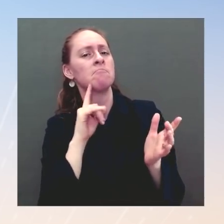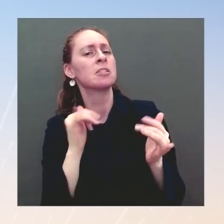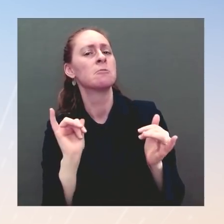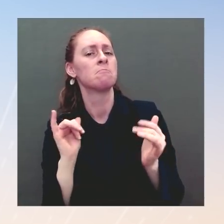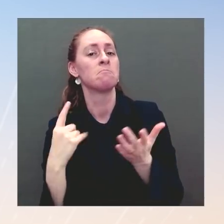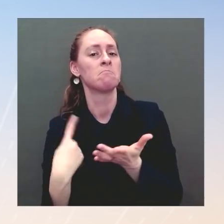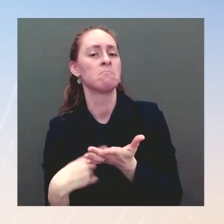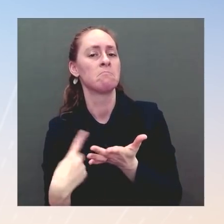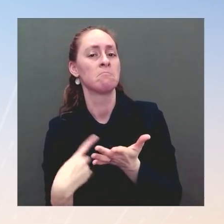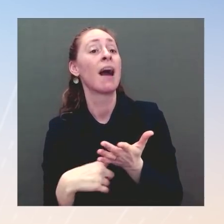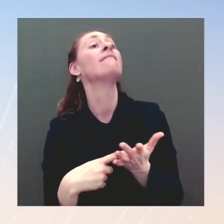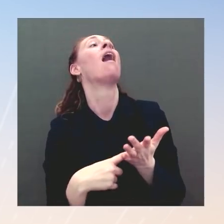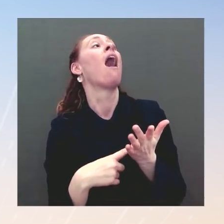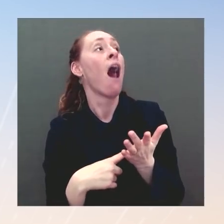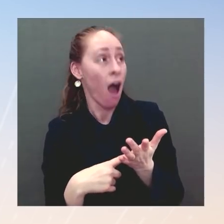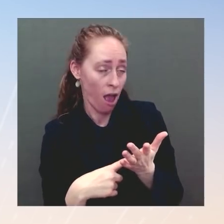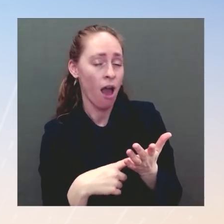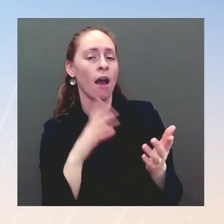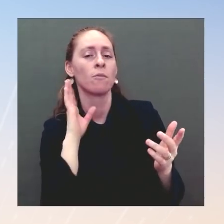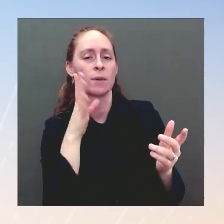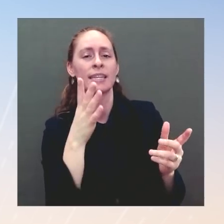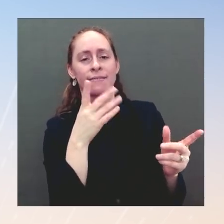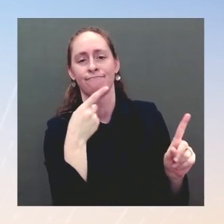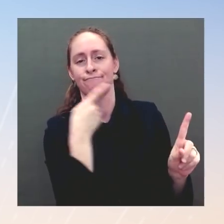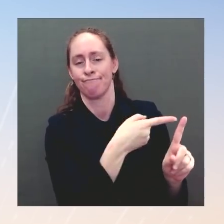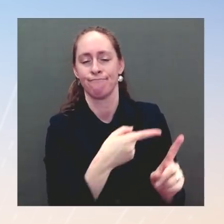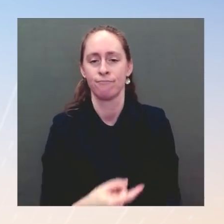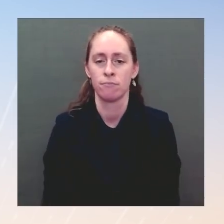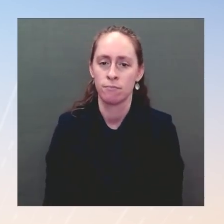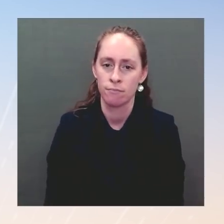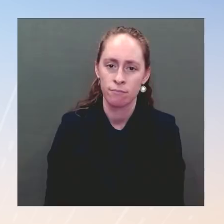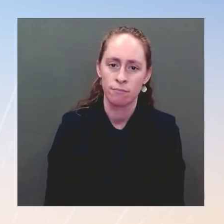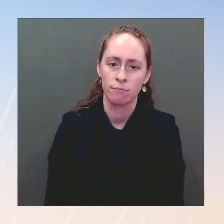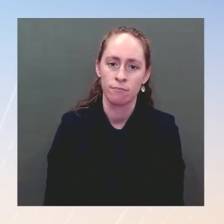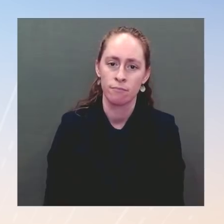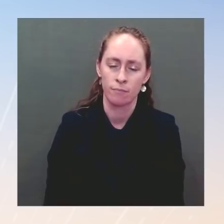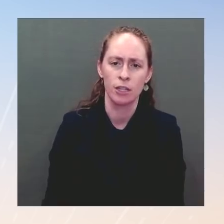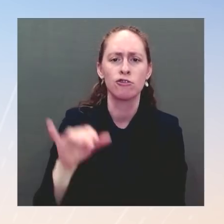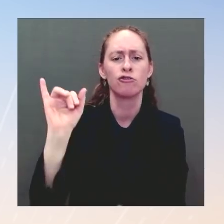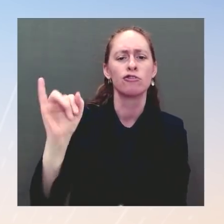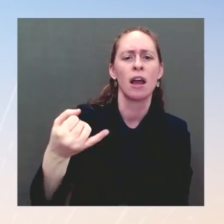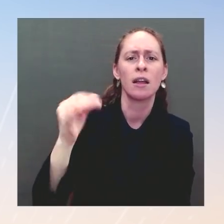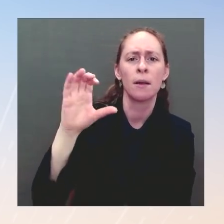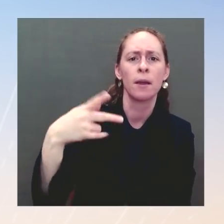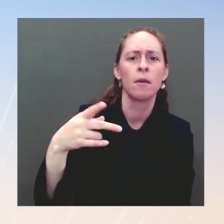The Press: There have been reports that the U.S., Iran is reaching, closing in on some sort of deal.